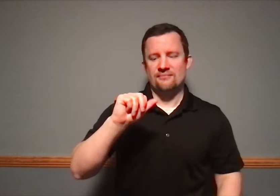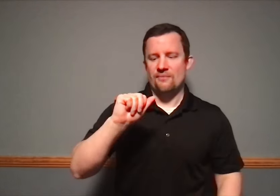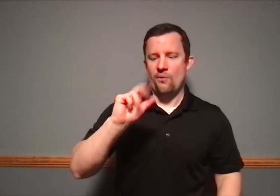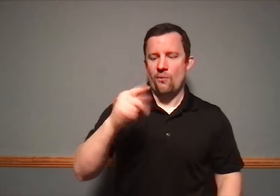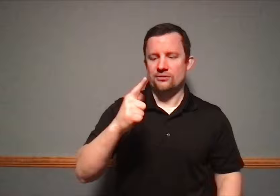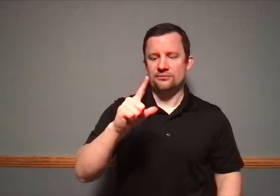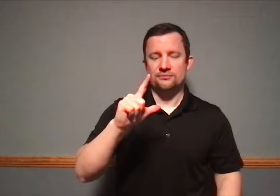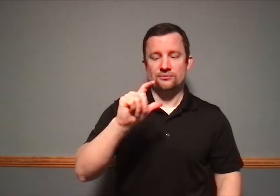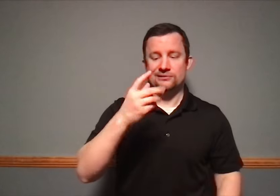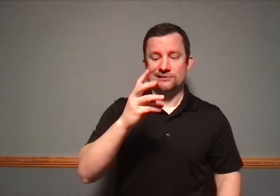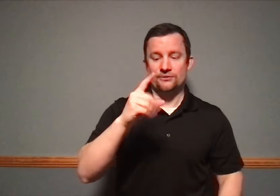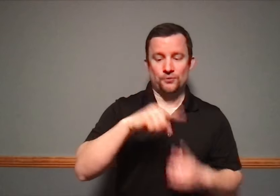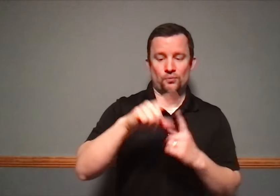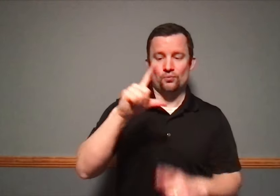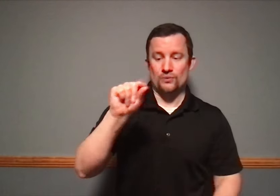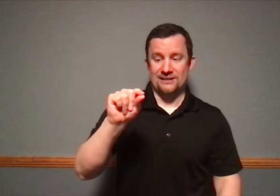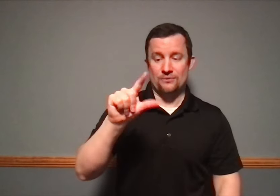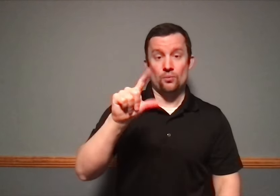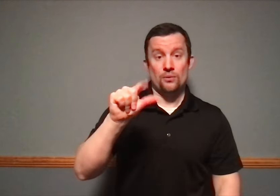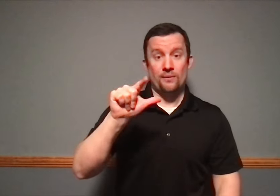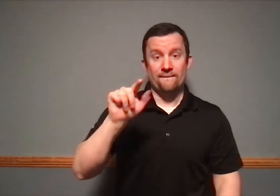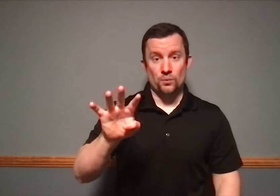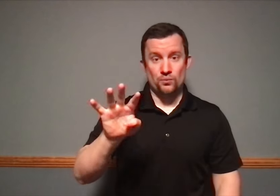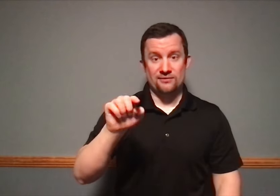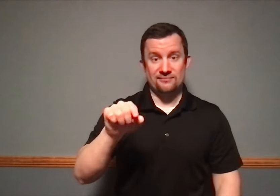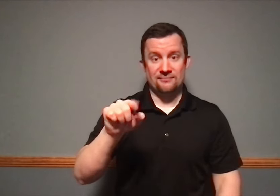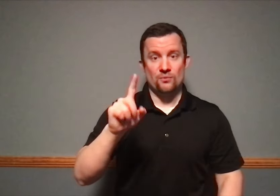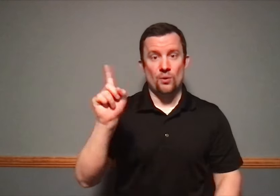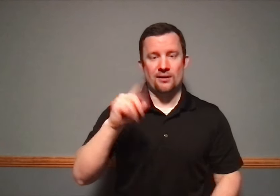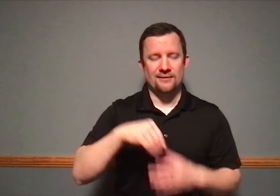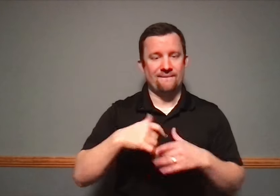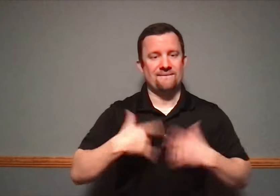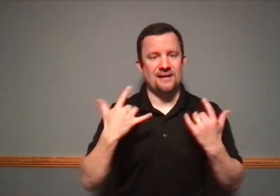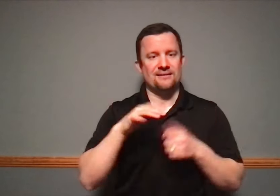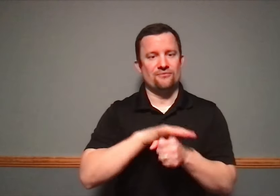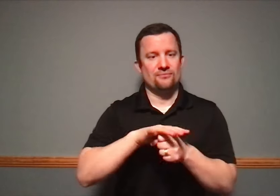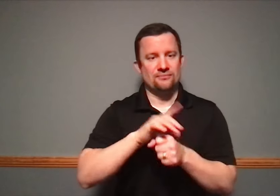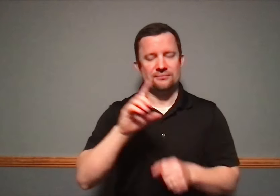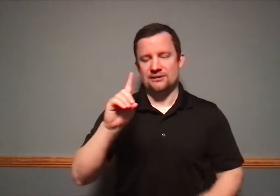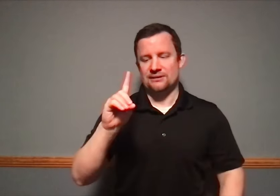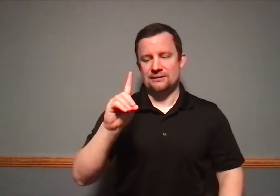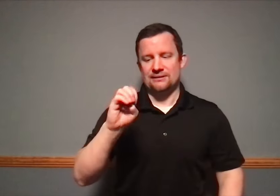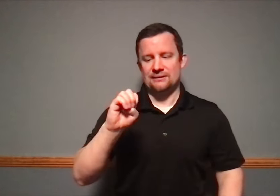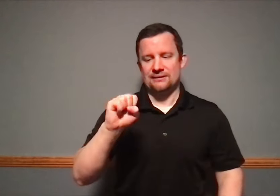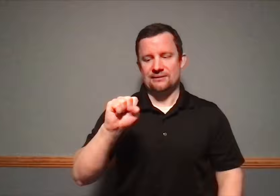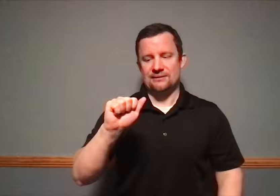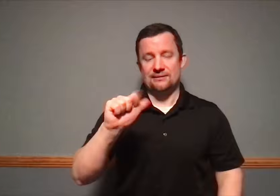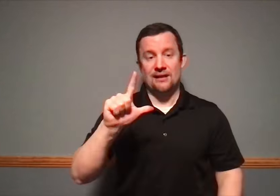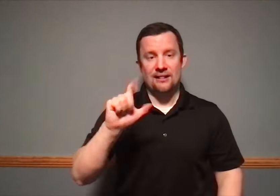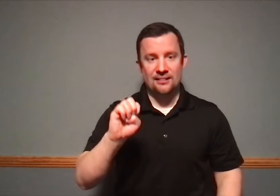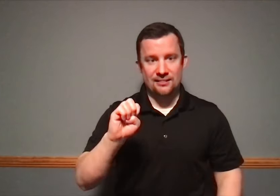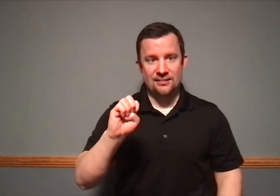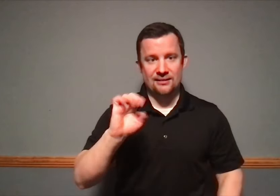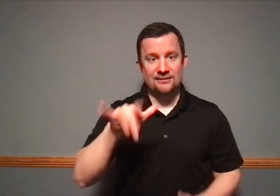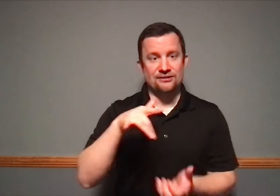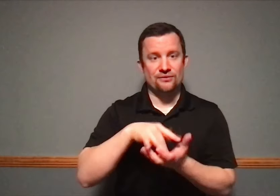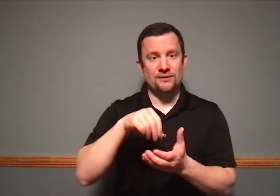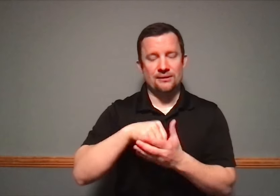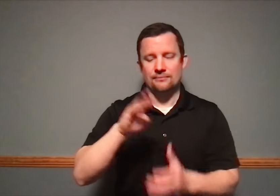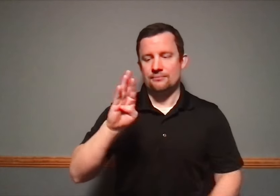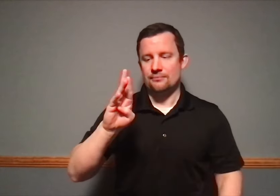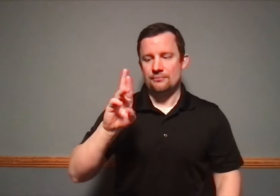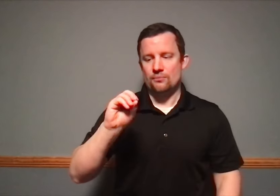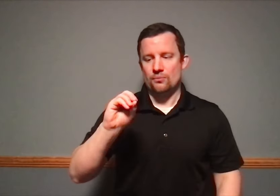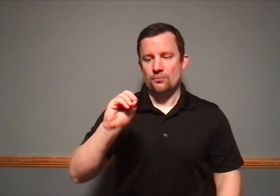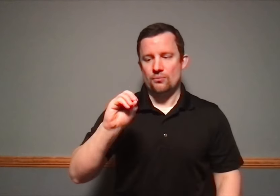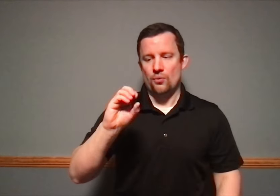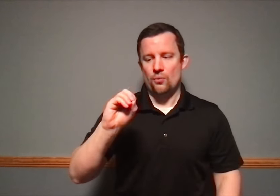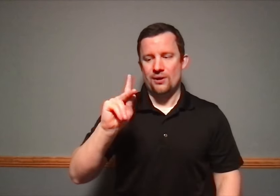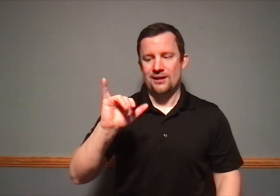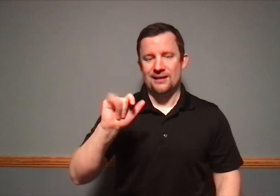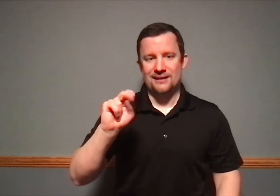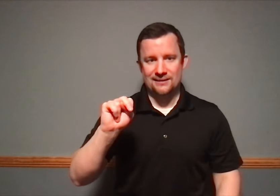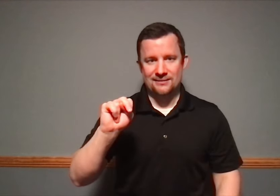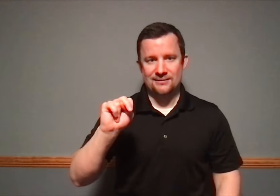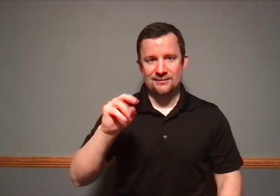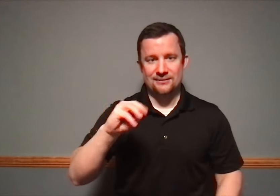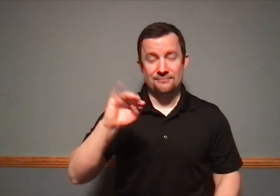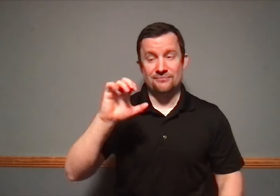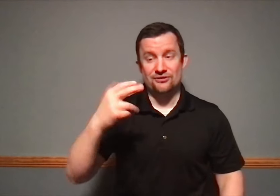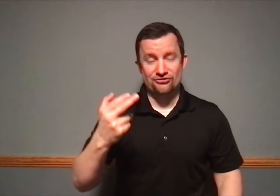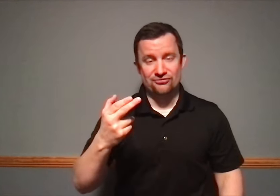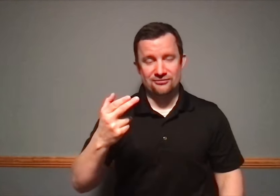retreat on from August 16th to 20th 2024 at the DeSales Center in Brooklyn